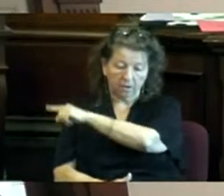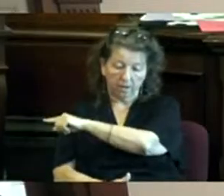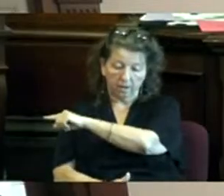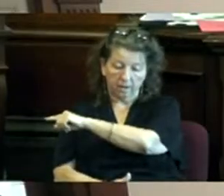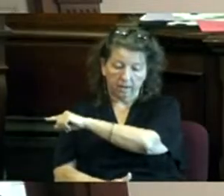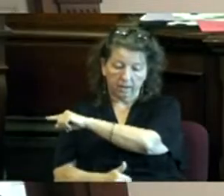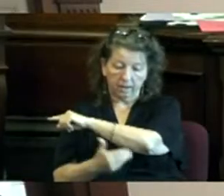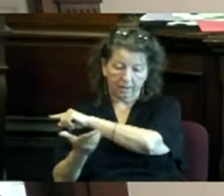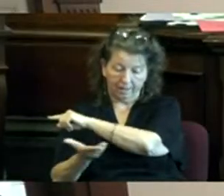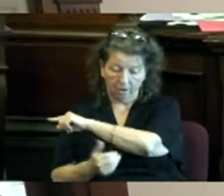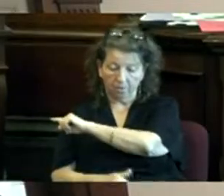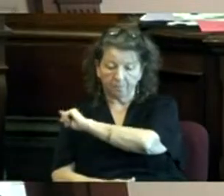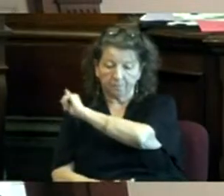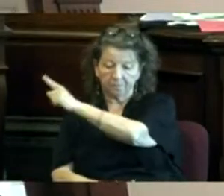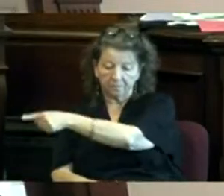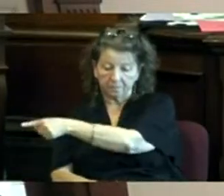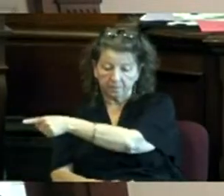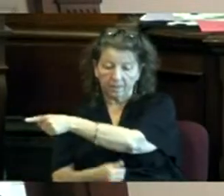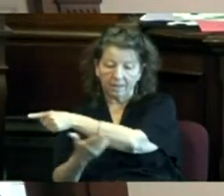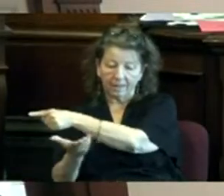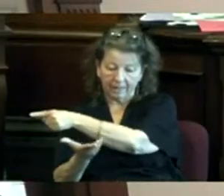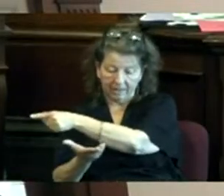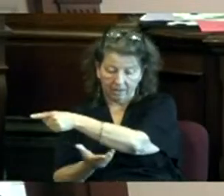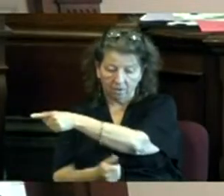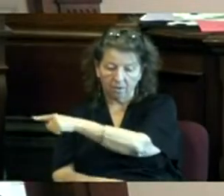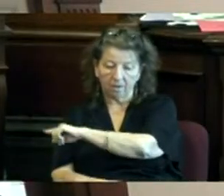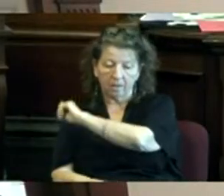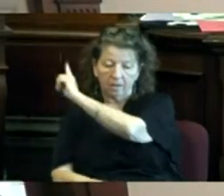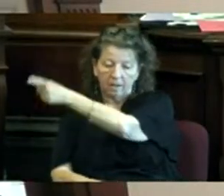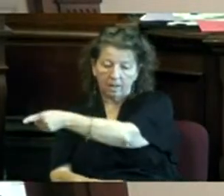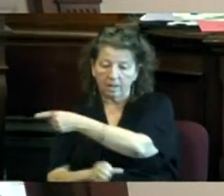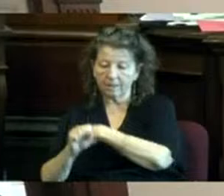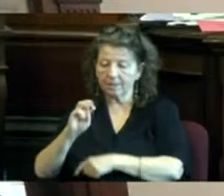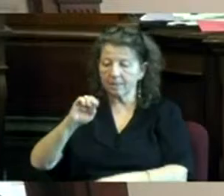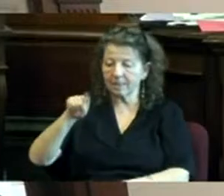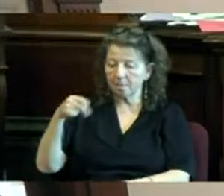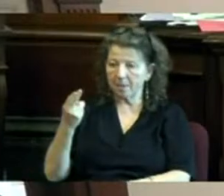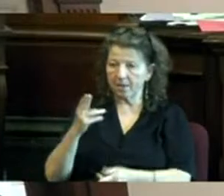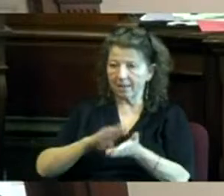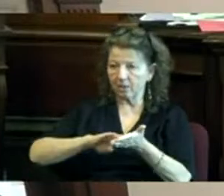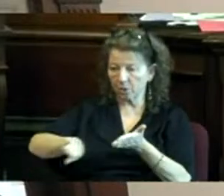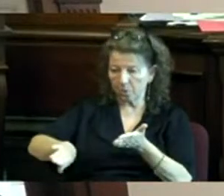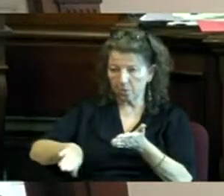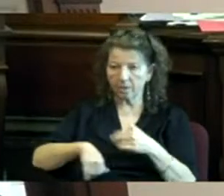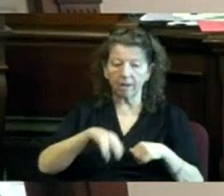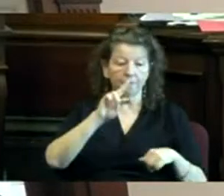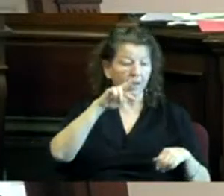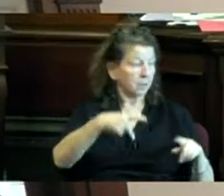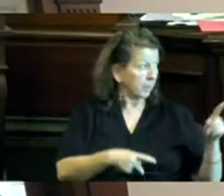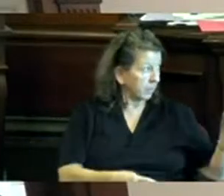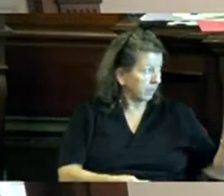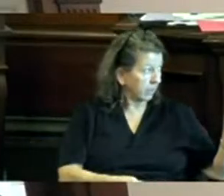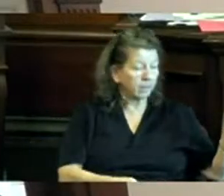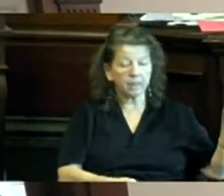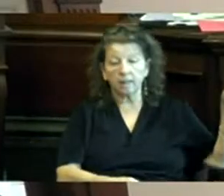Thanks. Council member. Lupien here. Council member. Martin here. Council member. Monroe